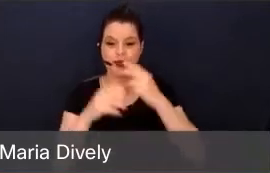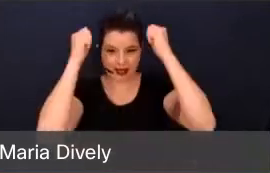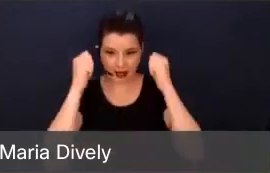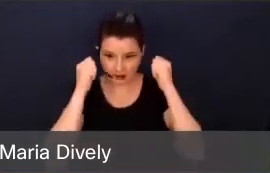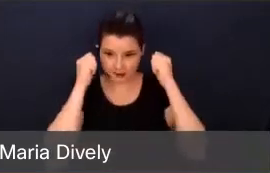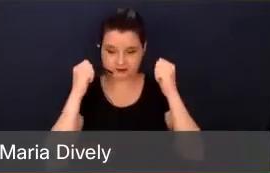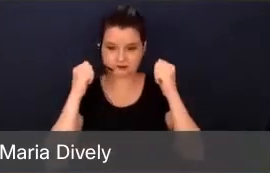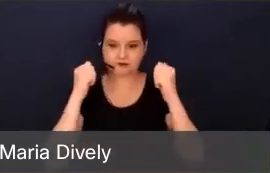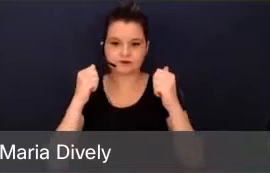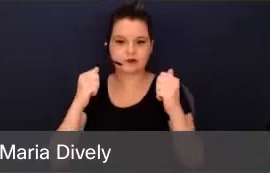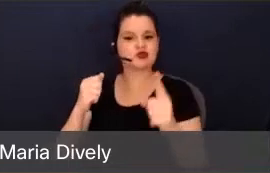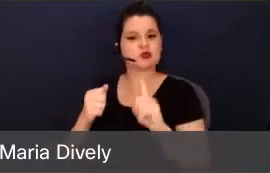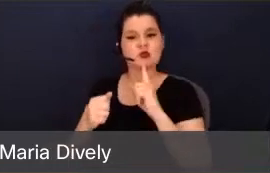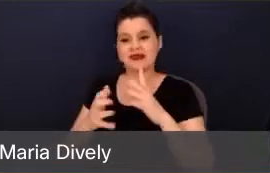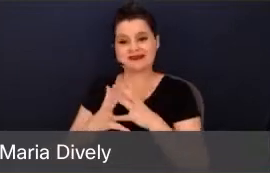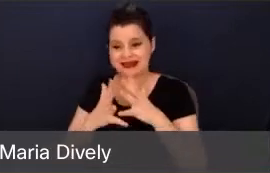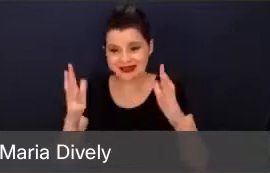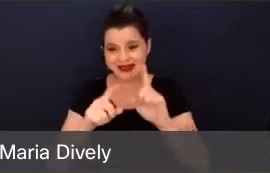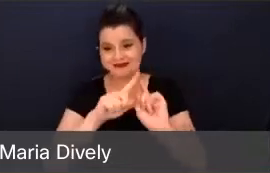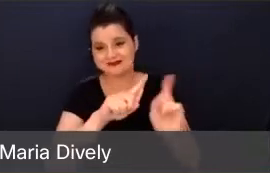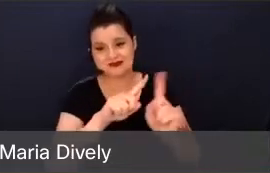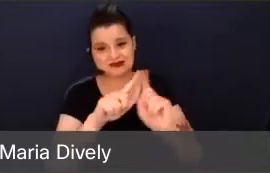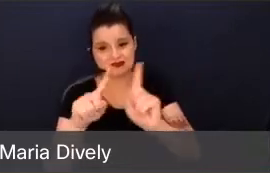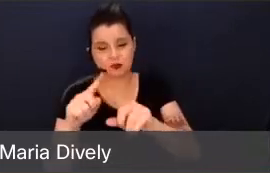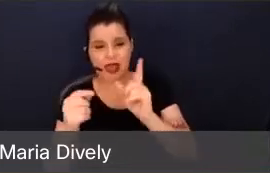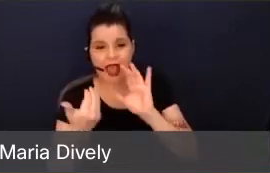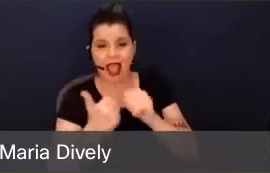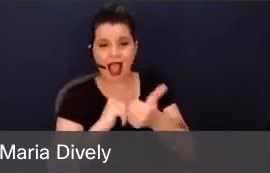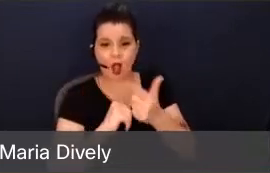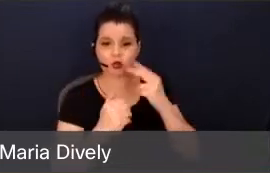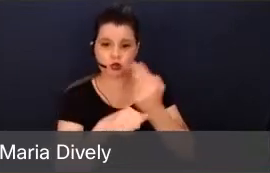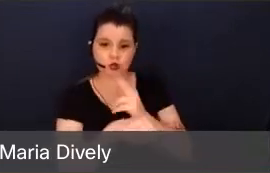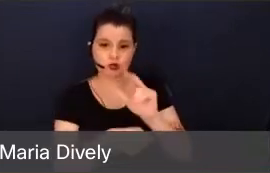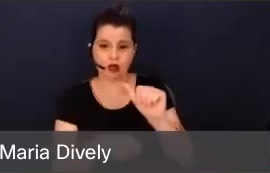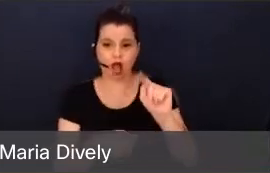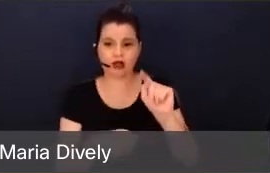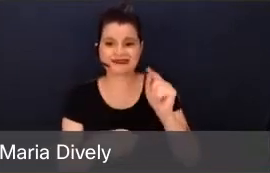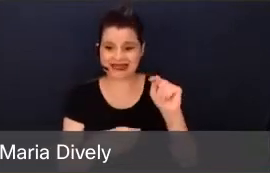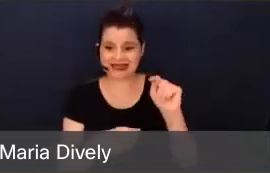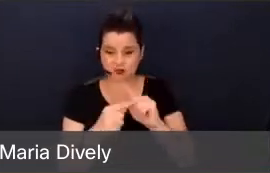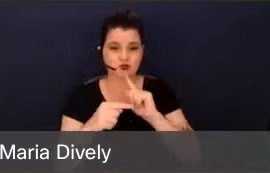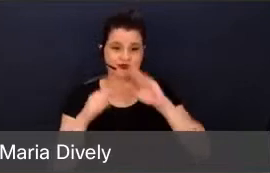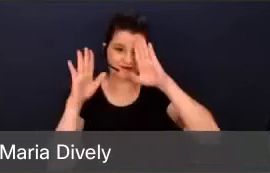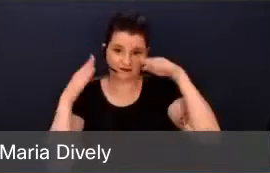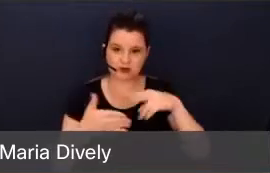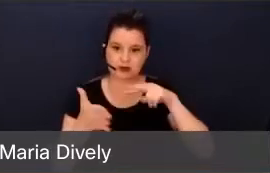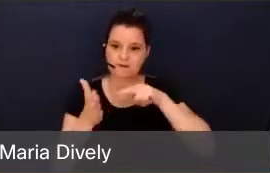So really, there's a lot of different ways that you can go with Alt text, but just really focus on the purpose and the function.